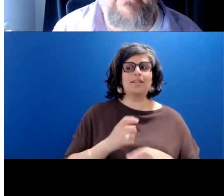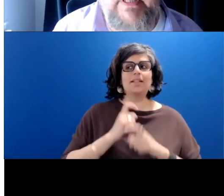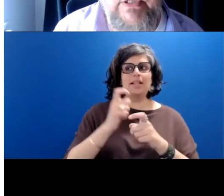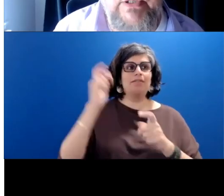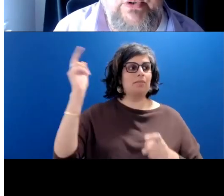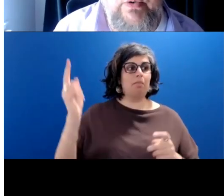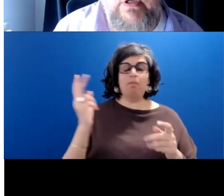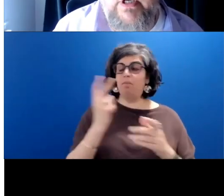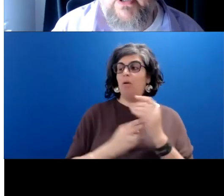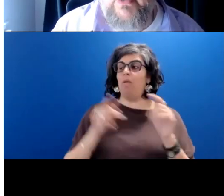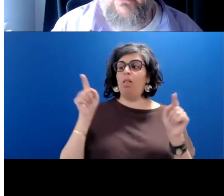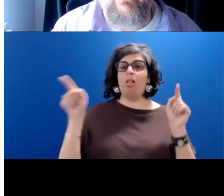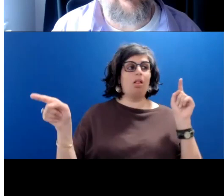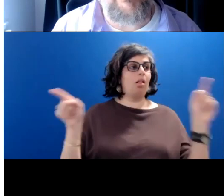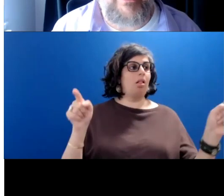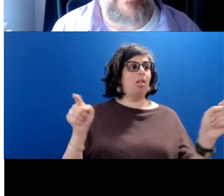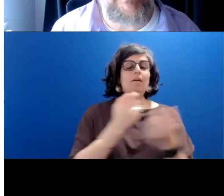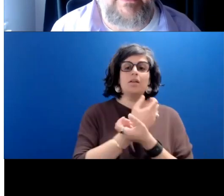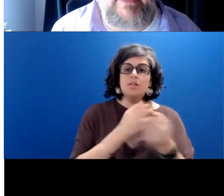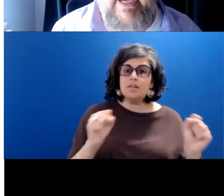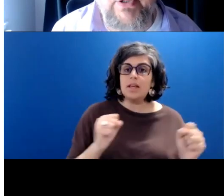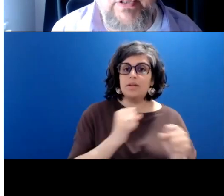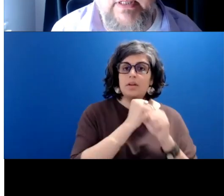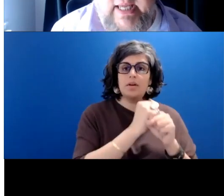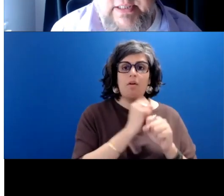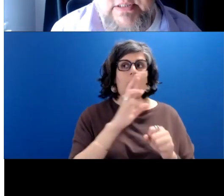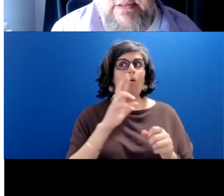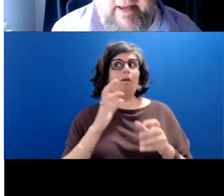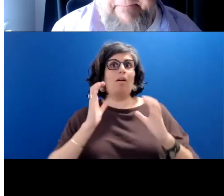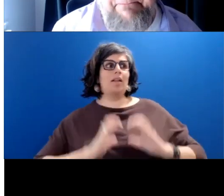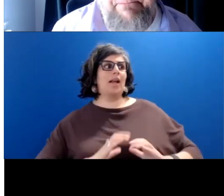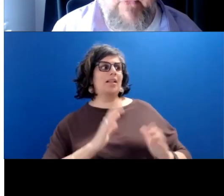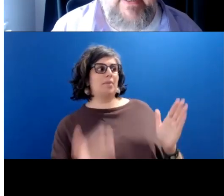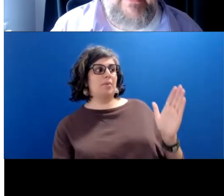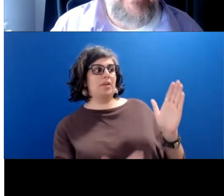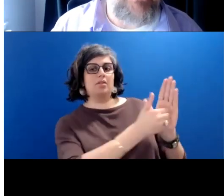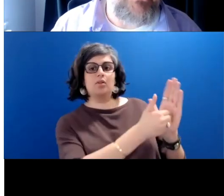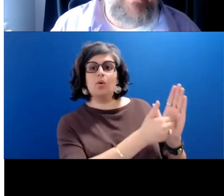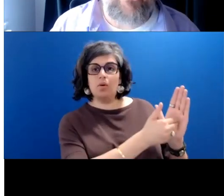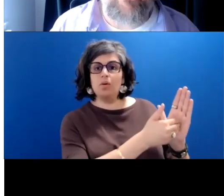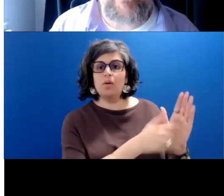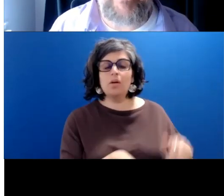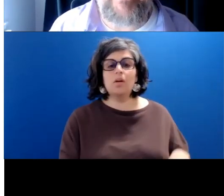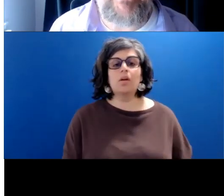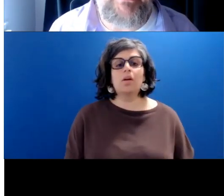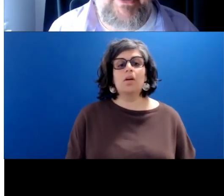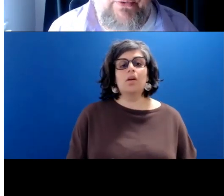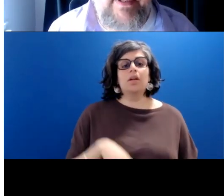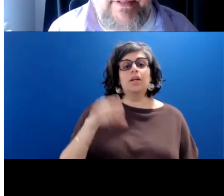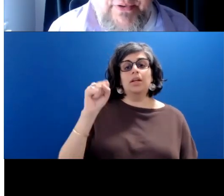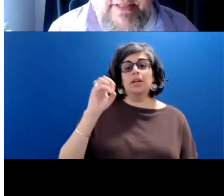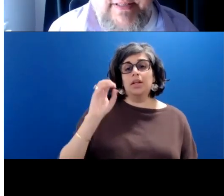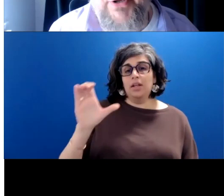from being sued or from clients taking actions against them. Standards of care really don't do this.